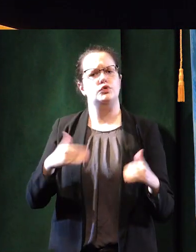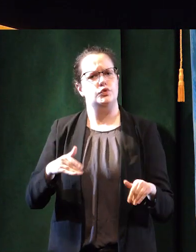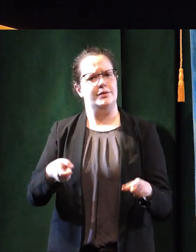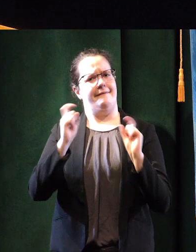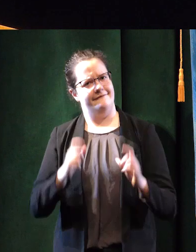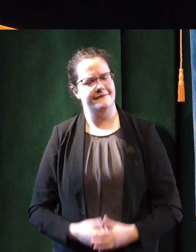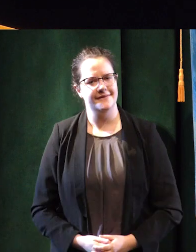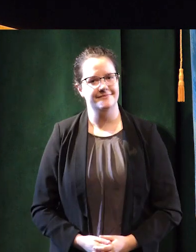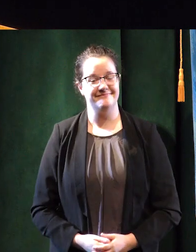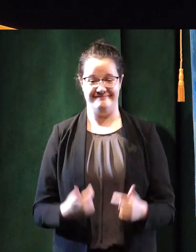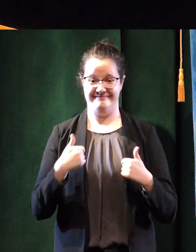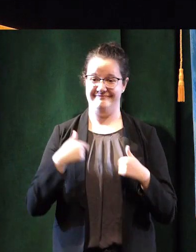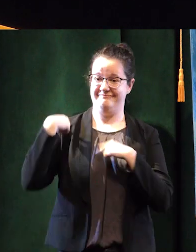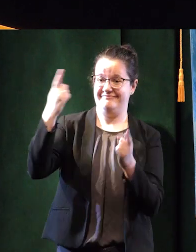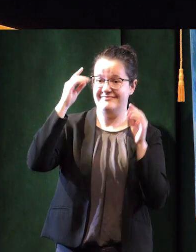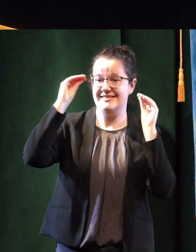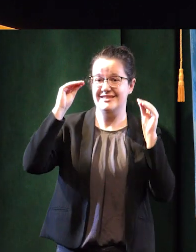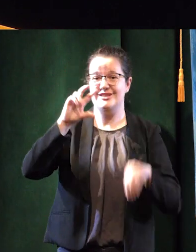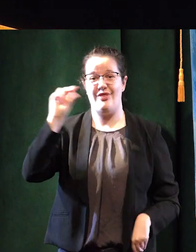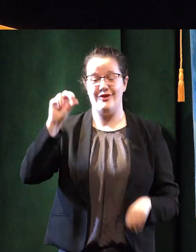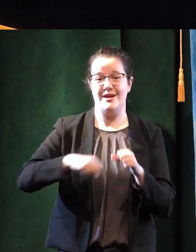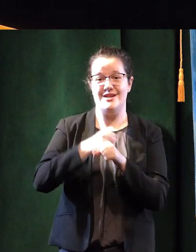teacher for 30 years in a community college I know our students are not